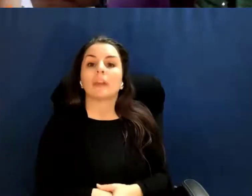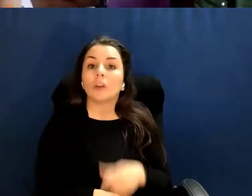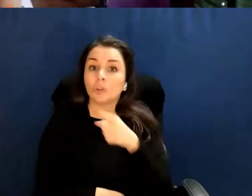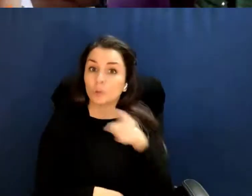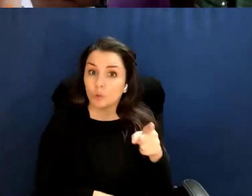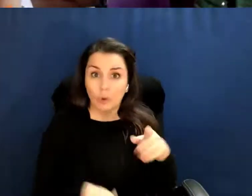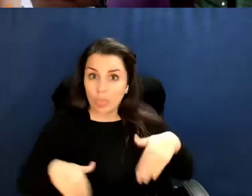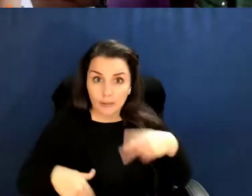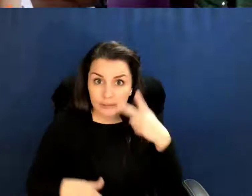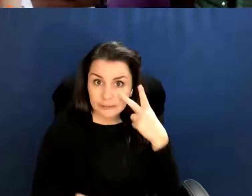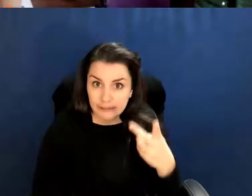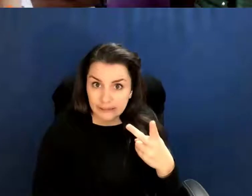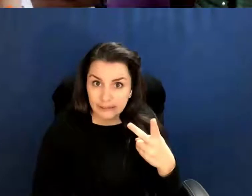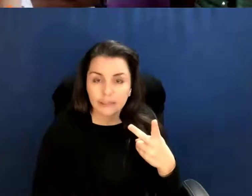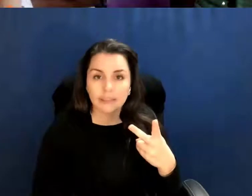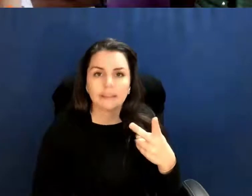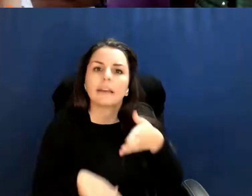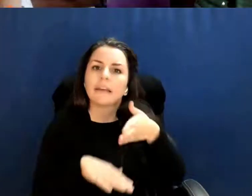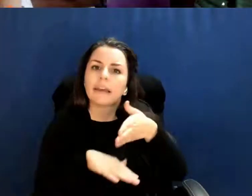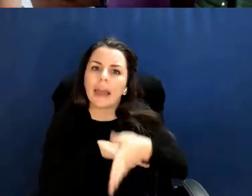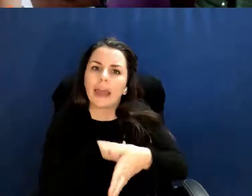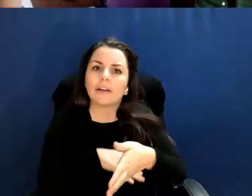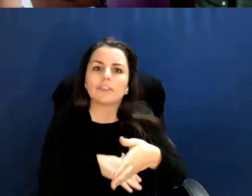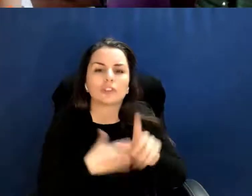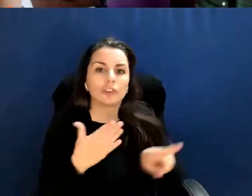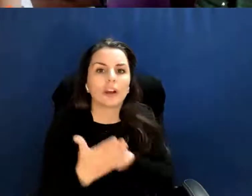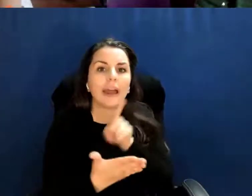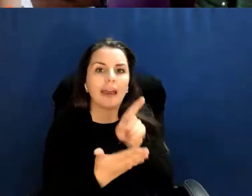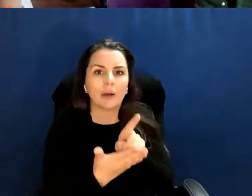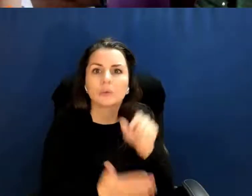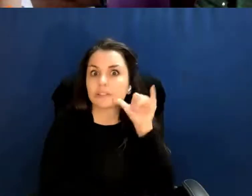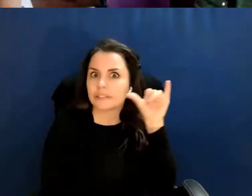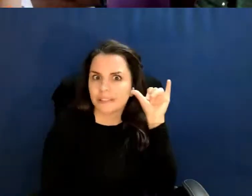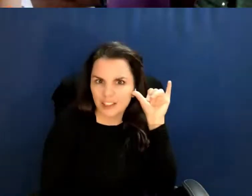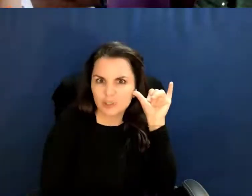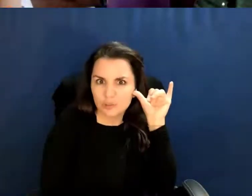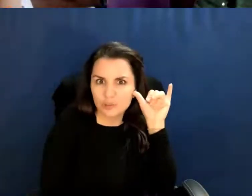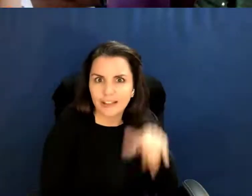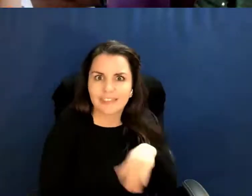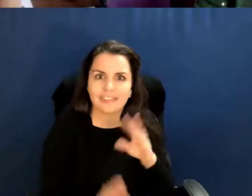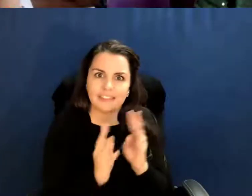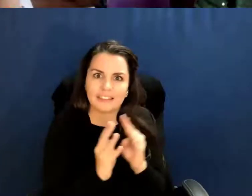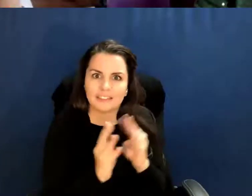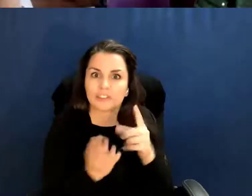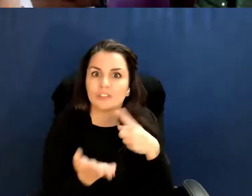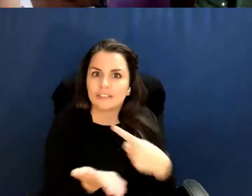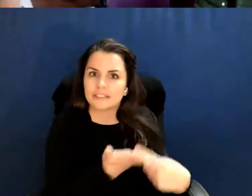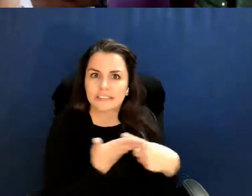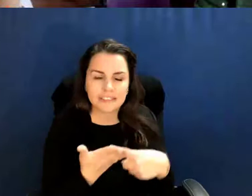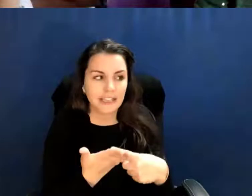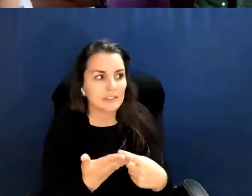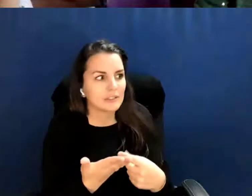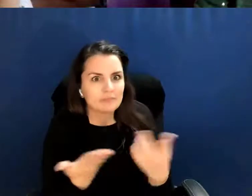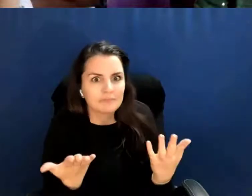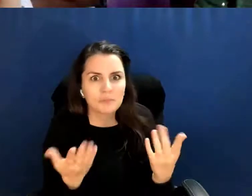there was an after hours session or something yesterday that talked about what to do with a resubmission.